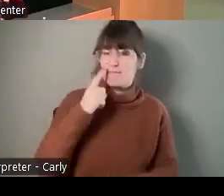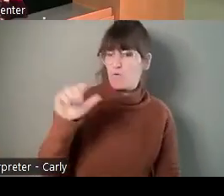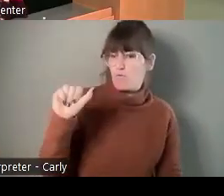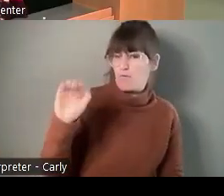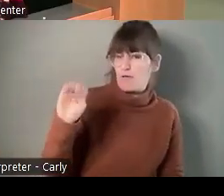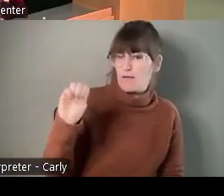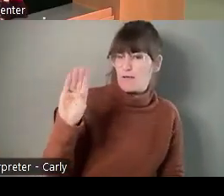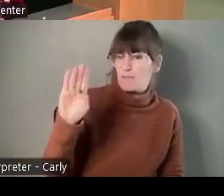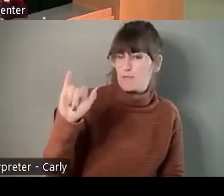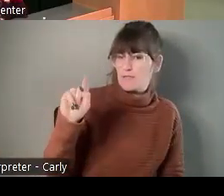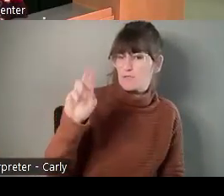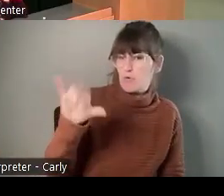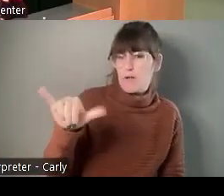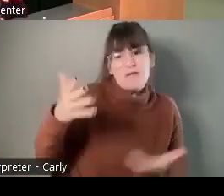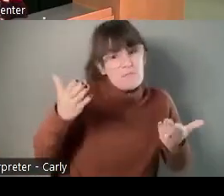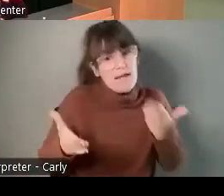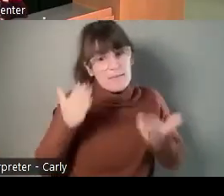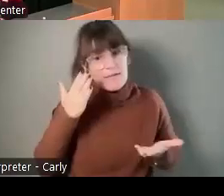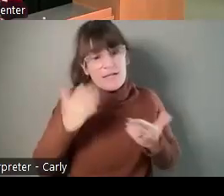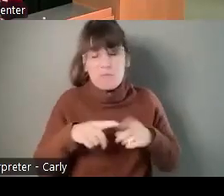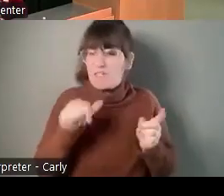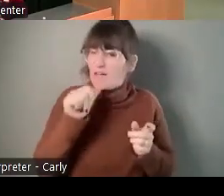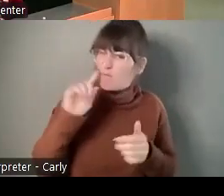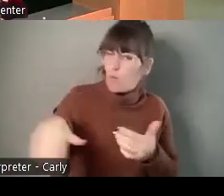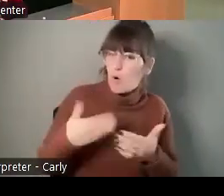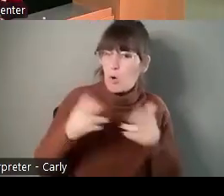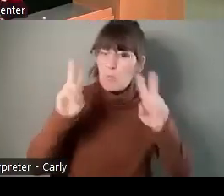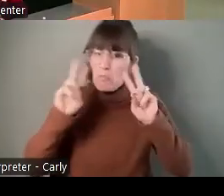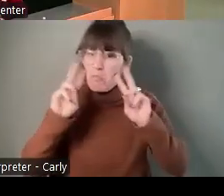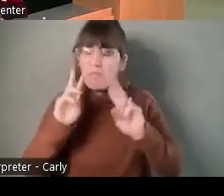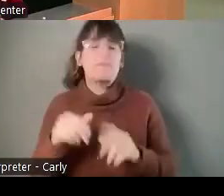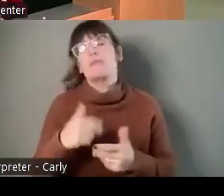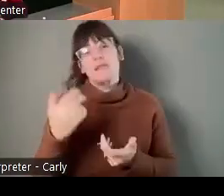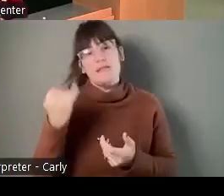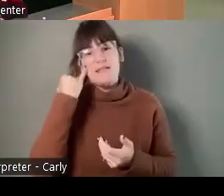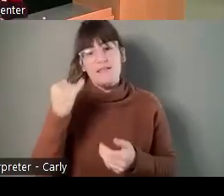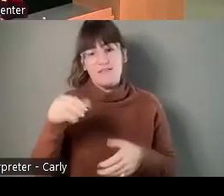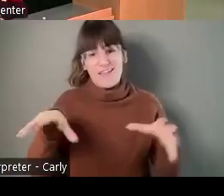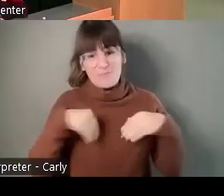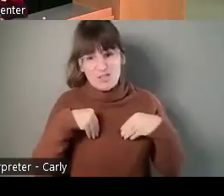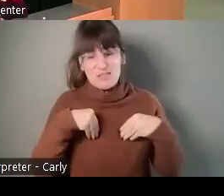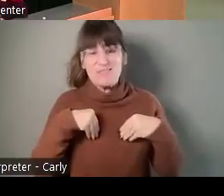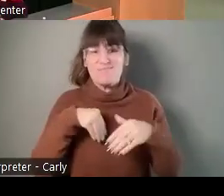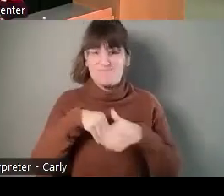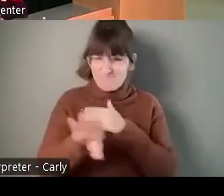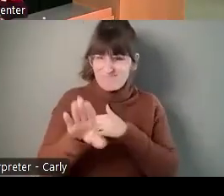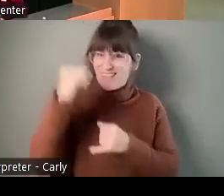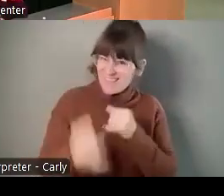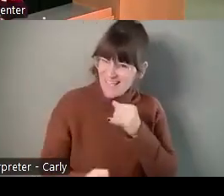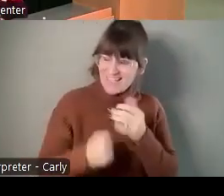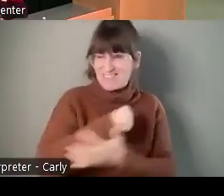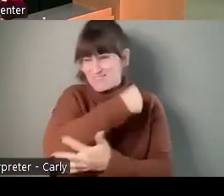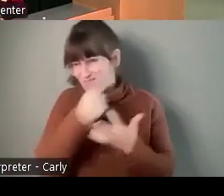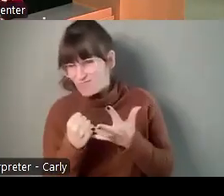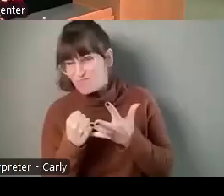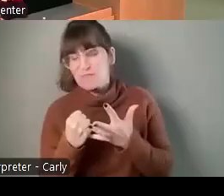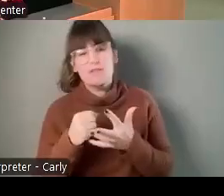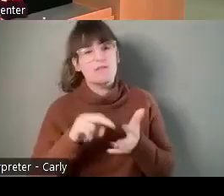for everyone. Are we actually by having admission be the last resort, not providing critical, maybe